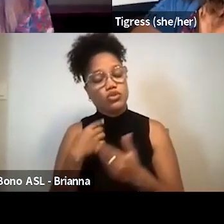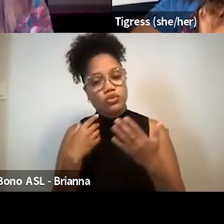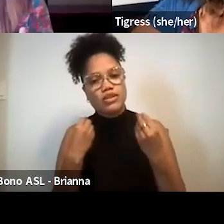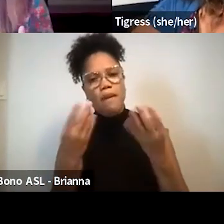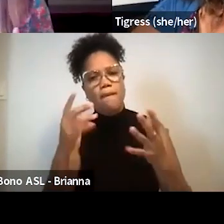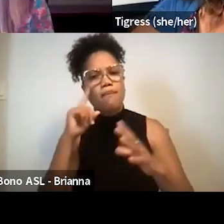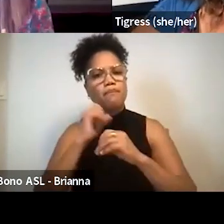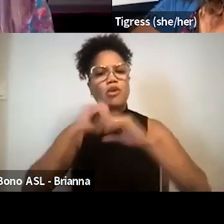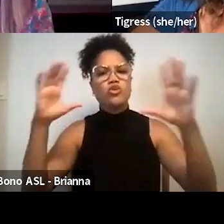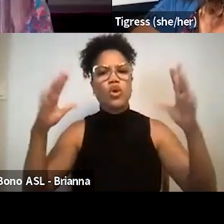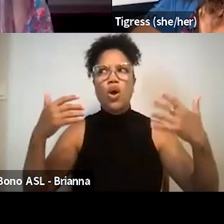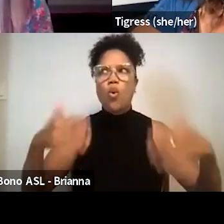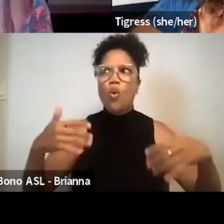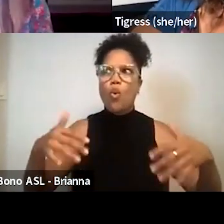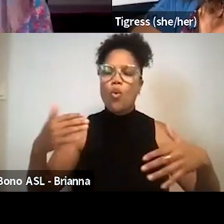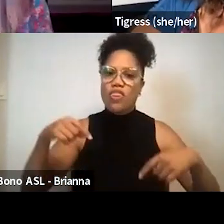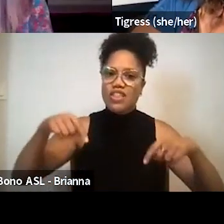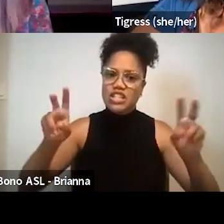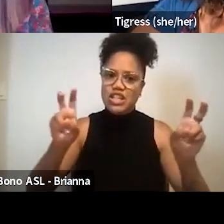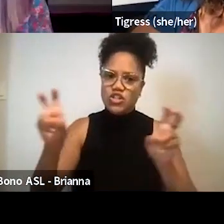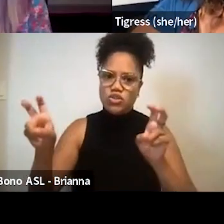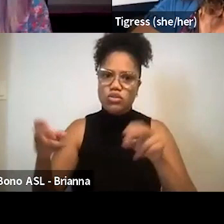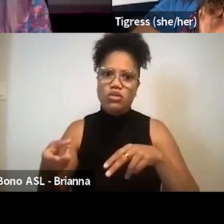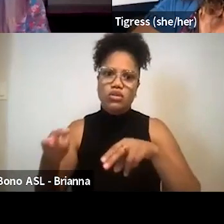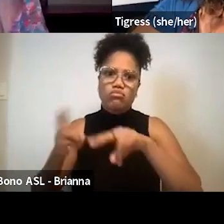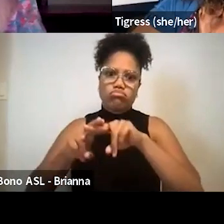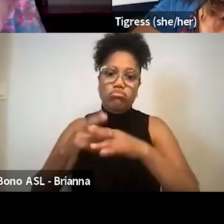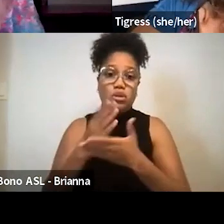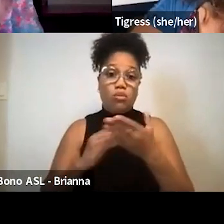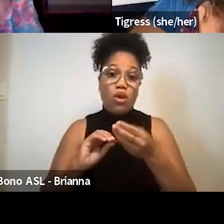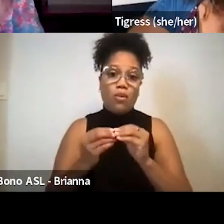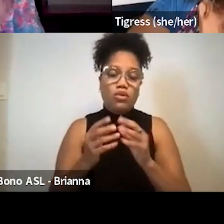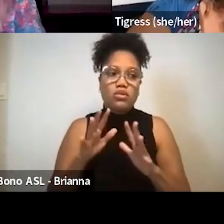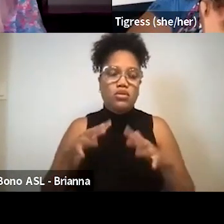the issue was becoming, Some of the numbers are truly, truly staggering.